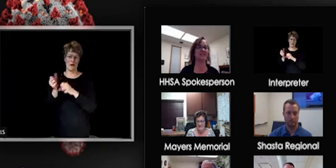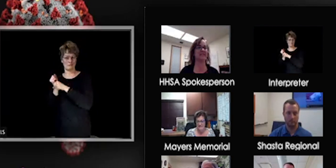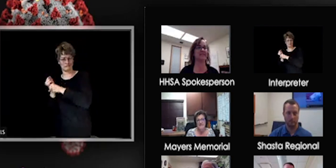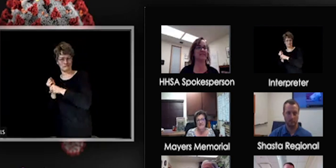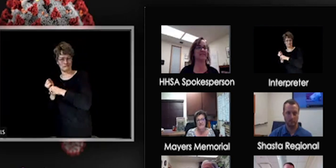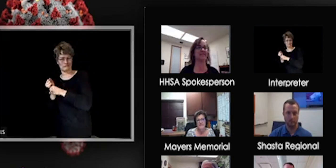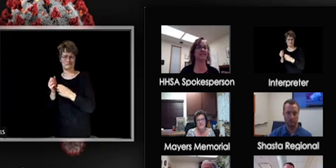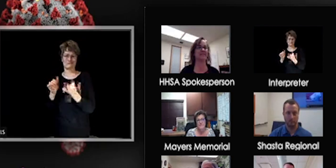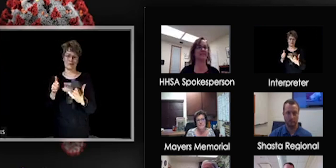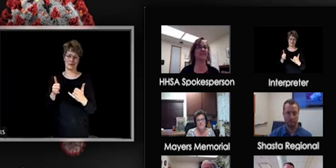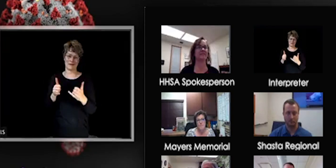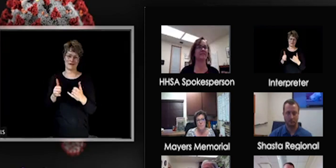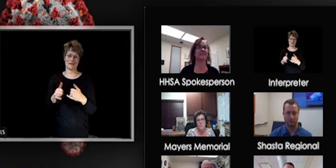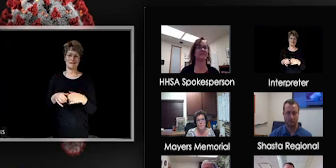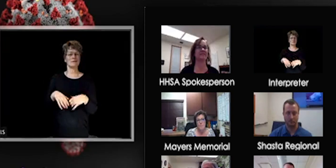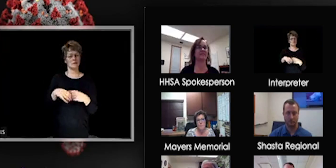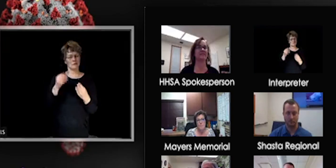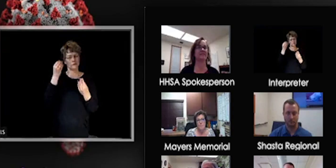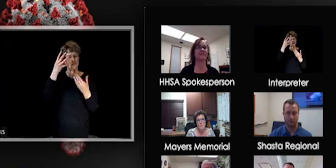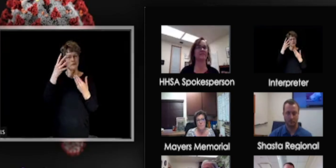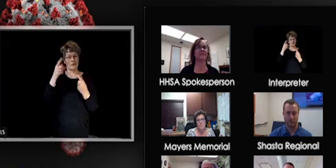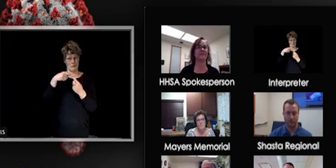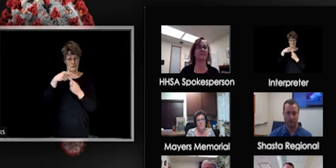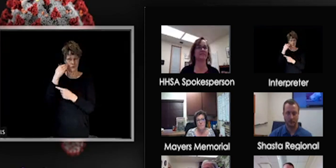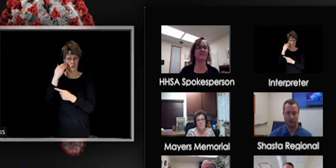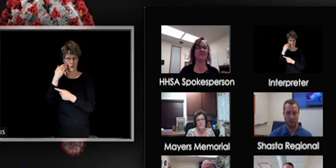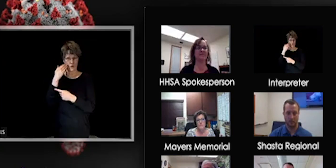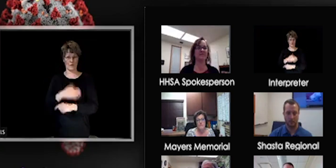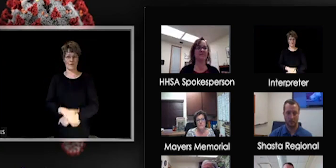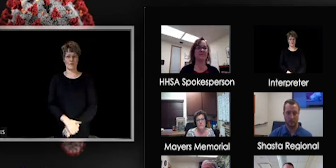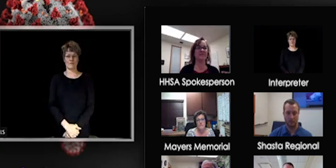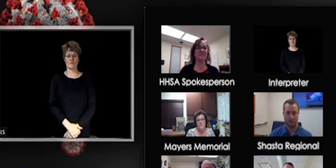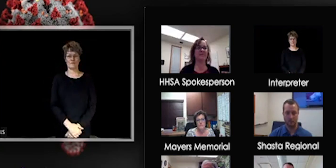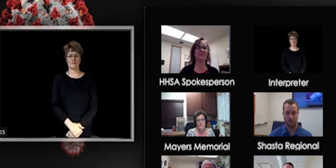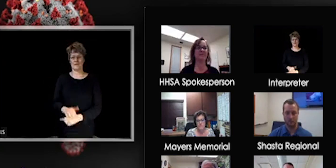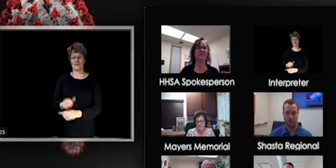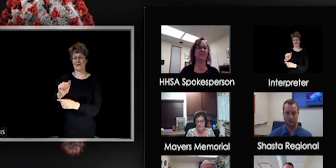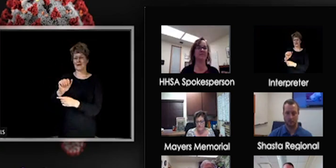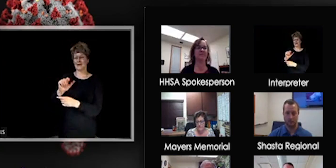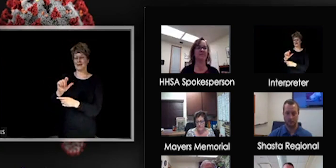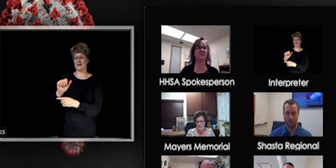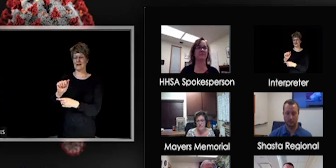the rodeo piece. I know we’re all probably sick of hearing about that, but just to clarify